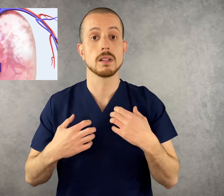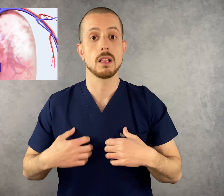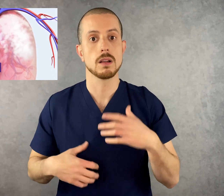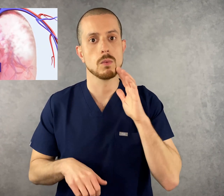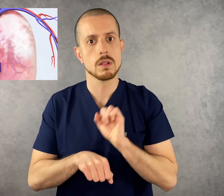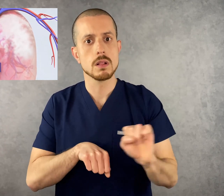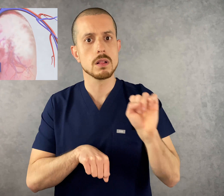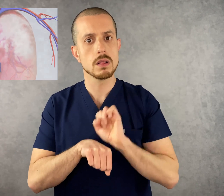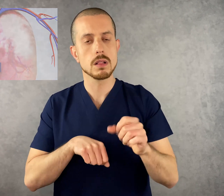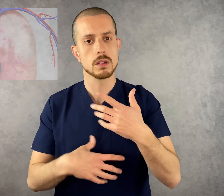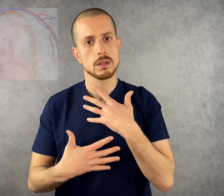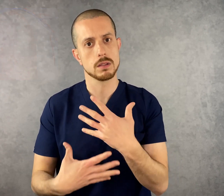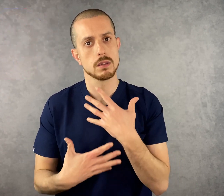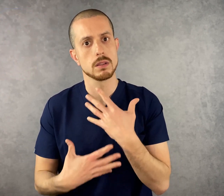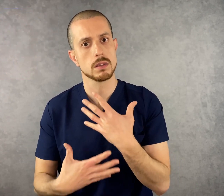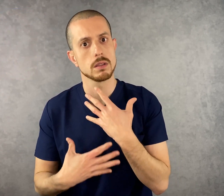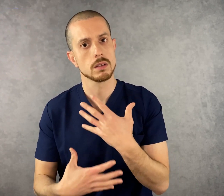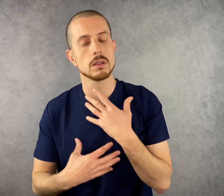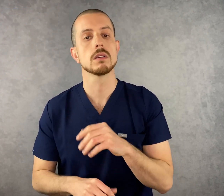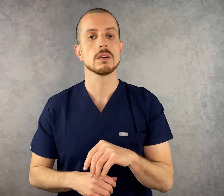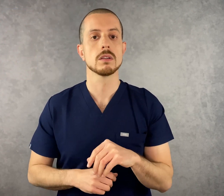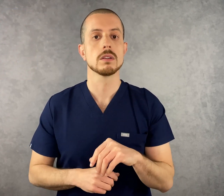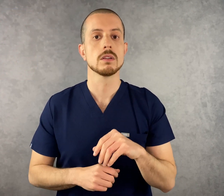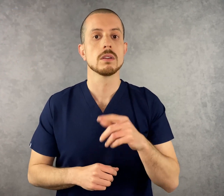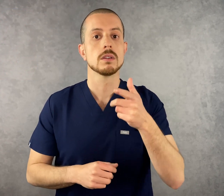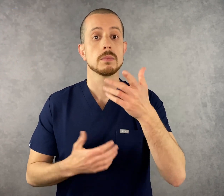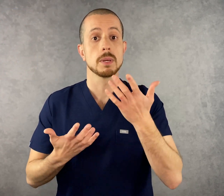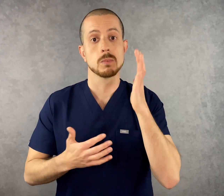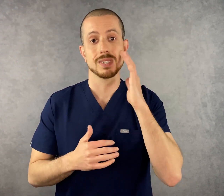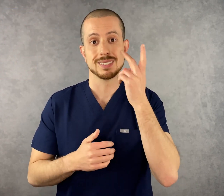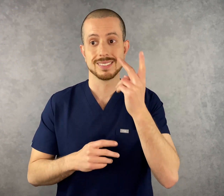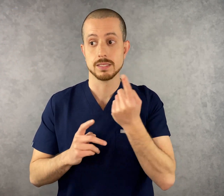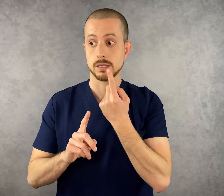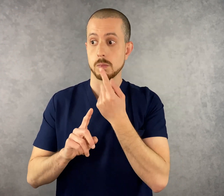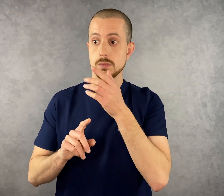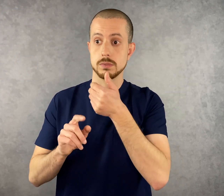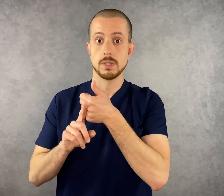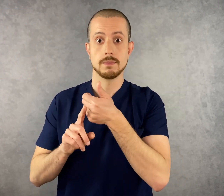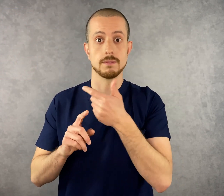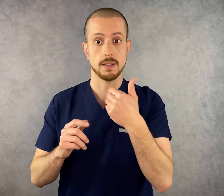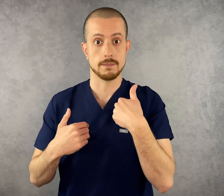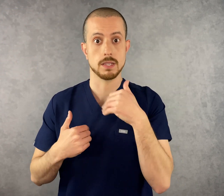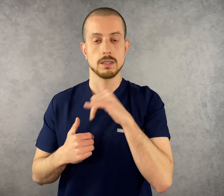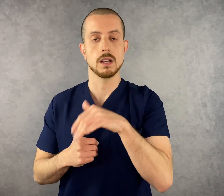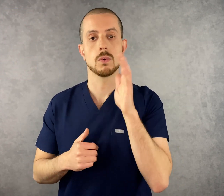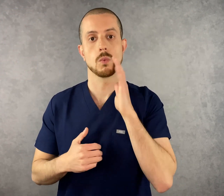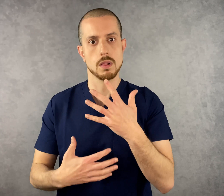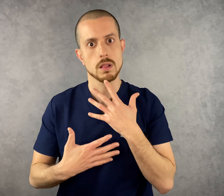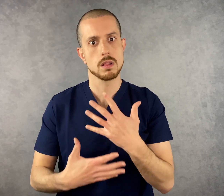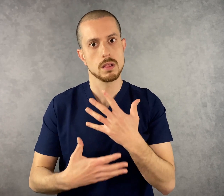This means the lungs will be working harder, increasing the respiratory rate. You'd see someone with this have difficulty breathing.